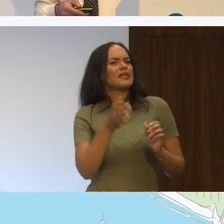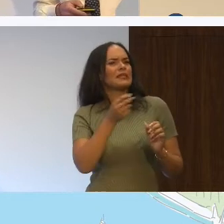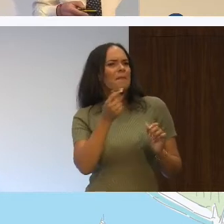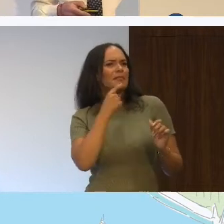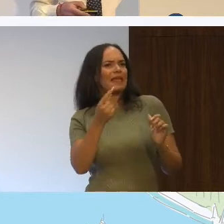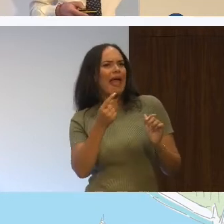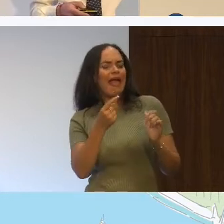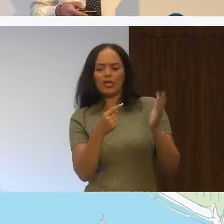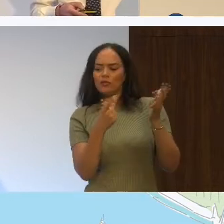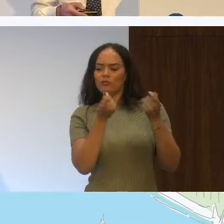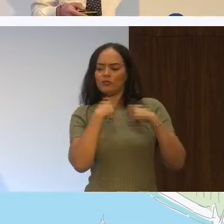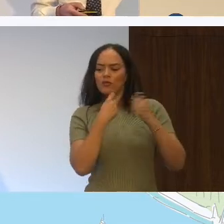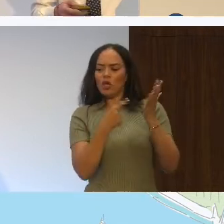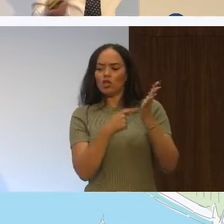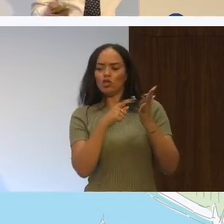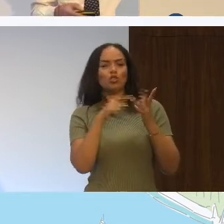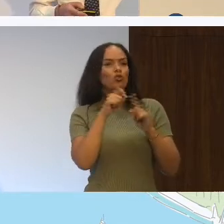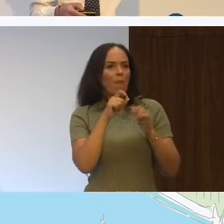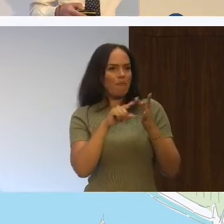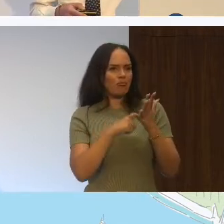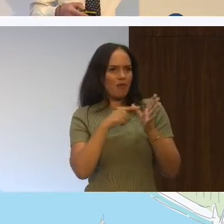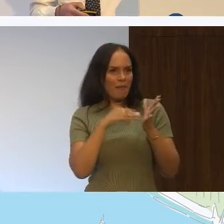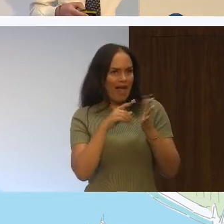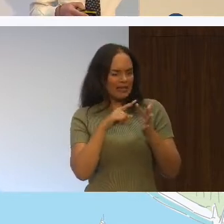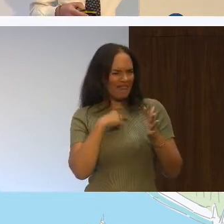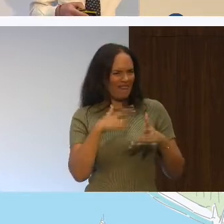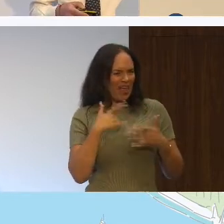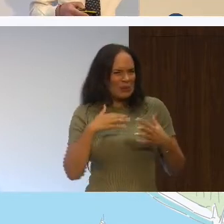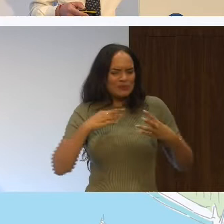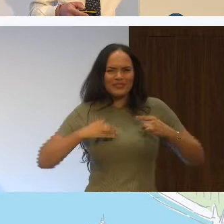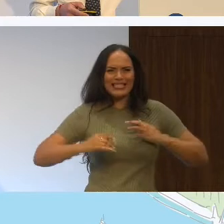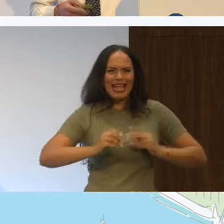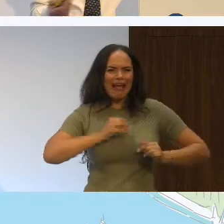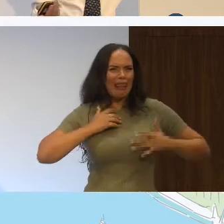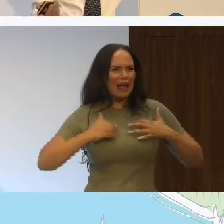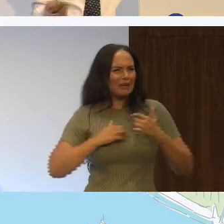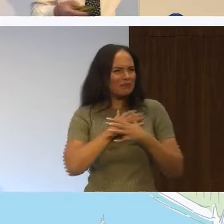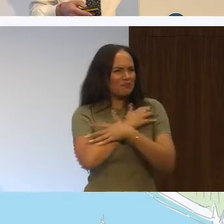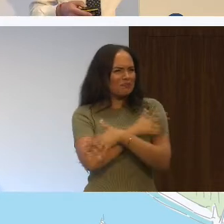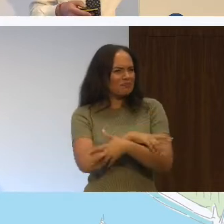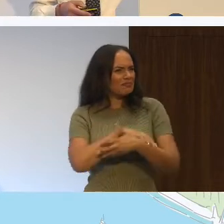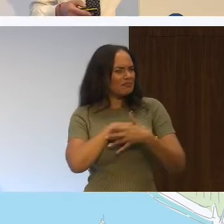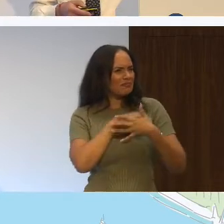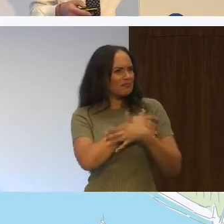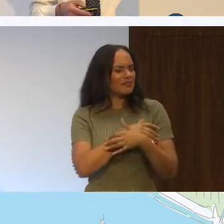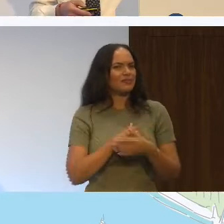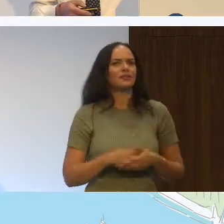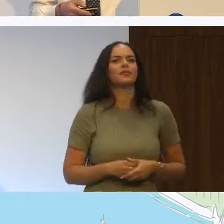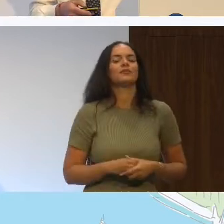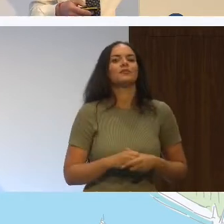sometimes have problems with concentration #and speech. Beta blockers, you have to be careful if you've got